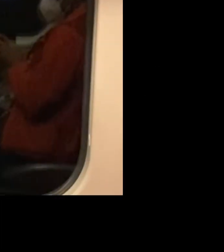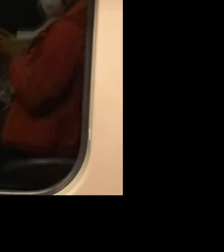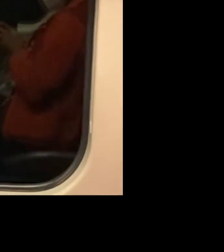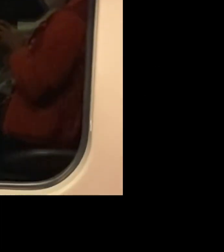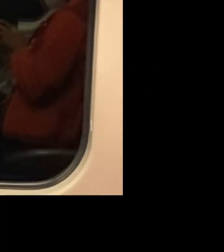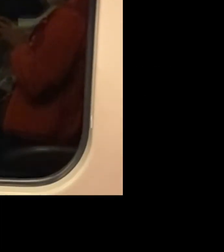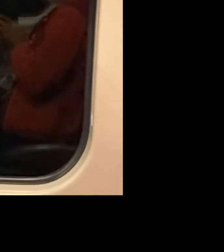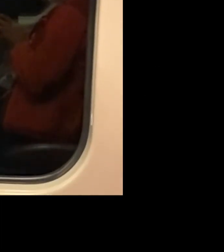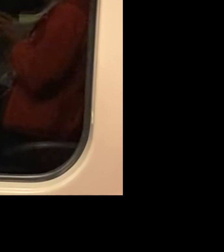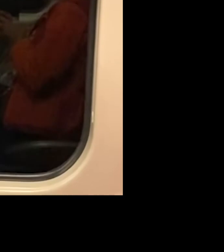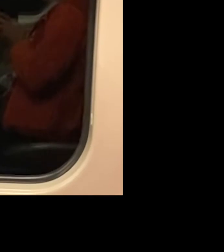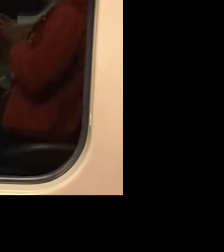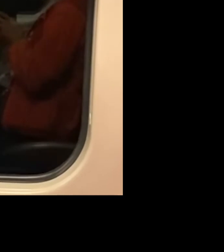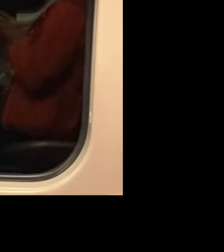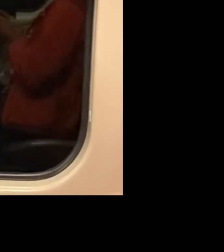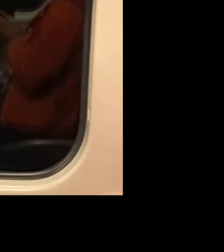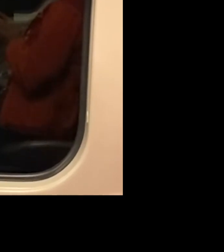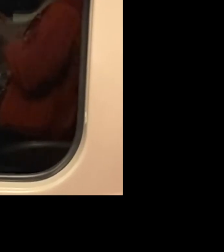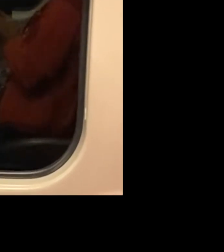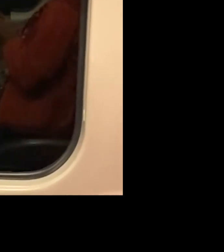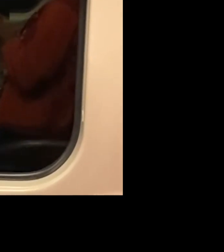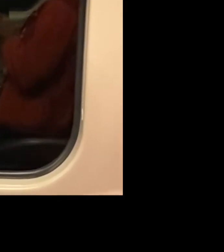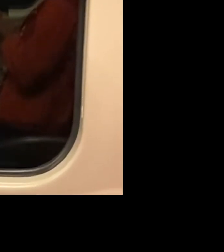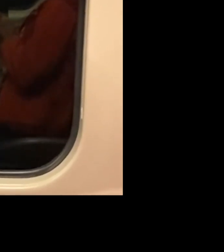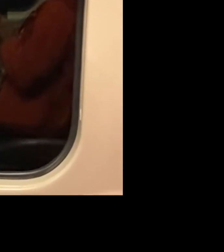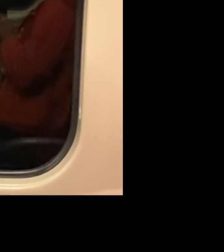[train rumbling]